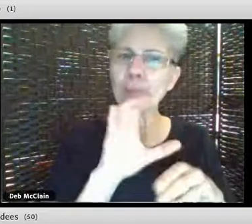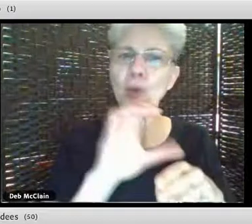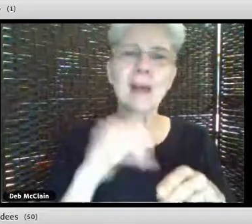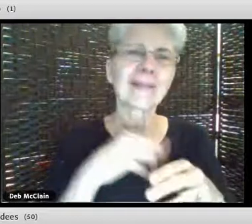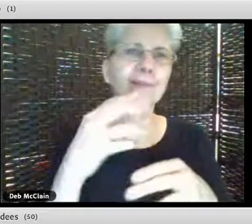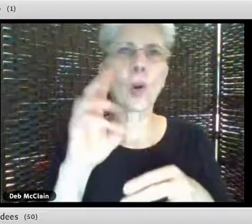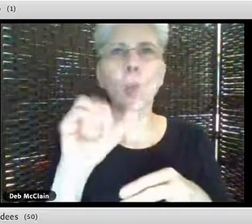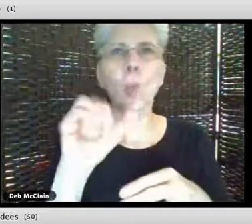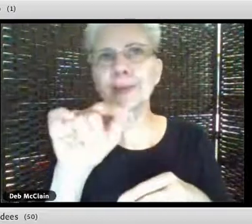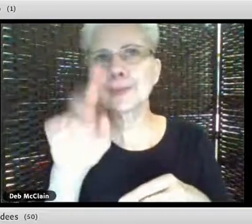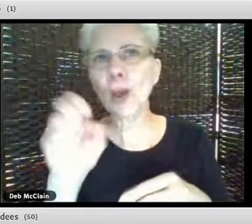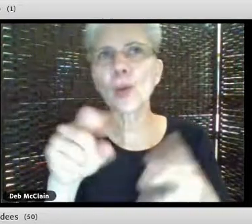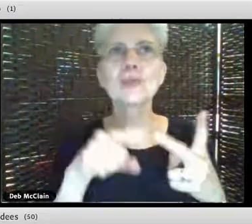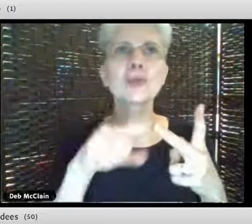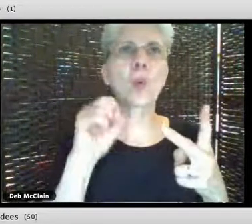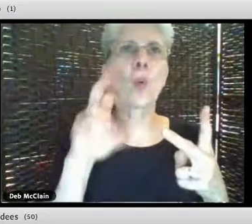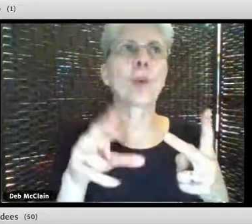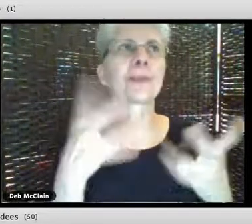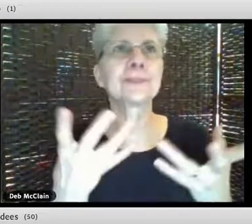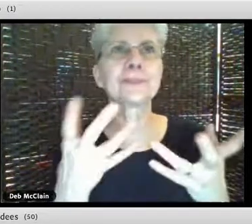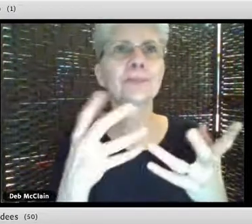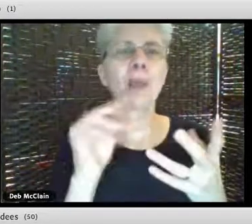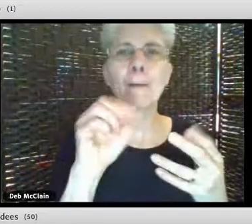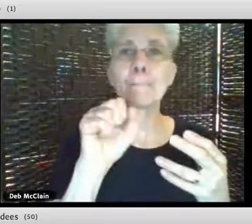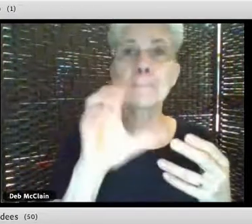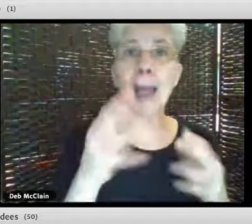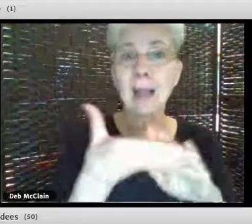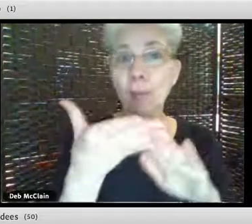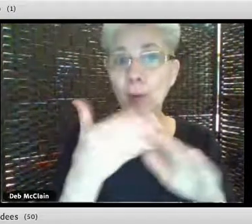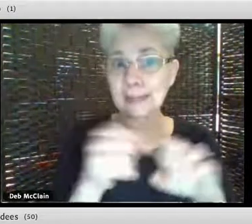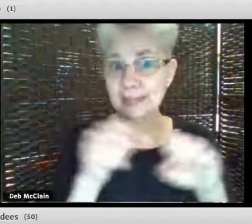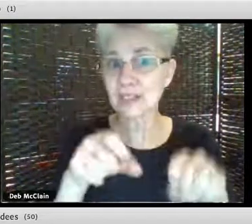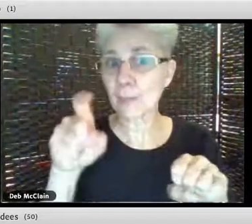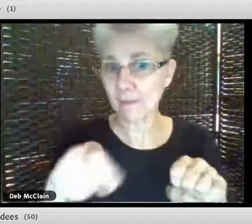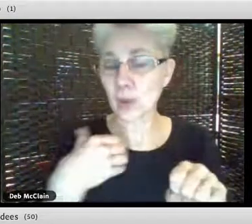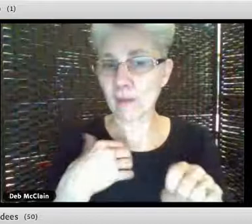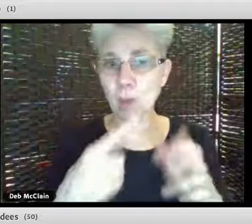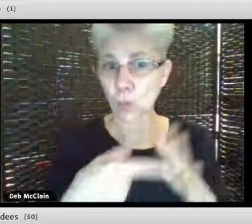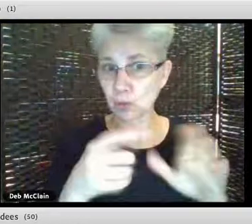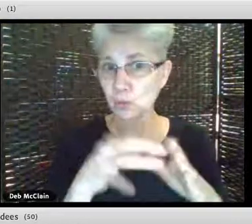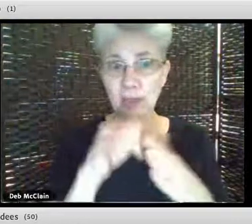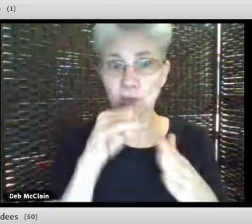or you would still have to have, you know, Mac operating system, but once you do, you wouldn't have to have,